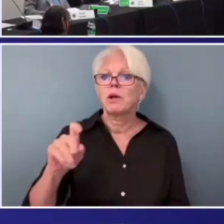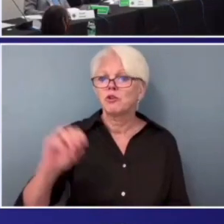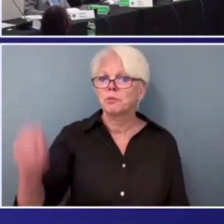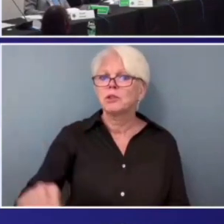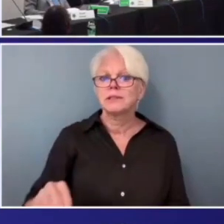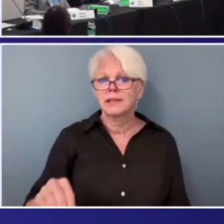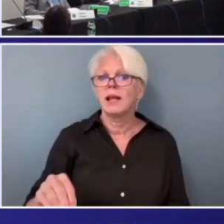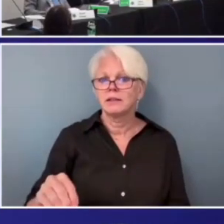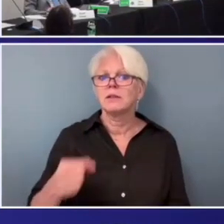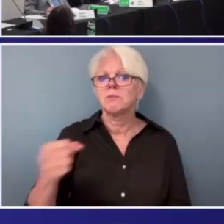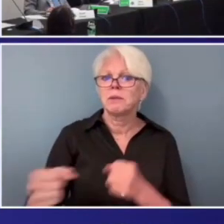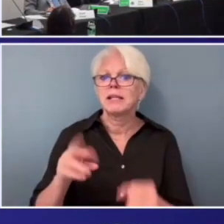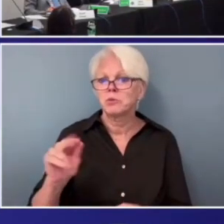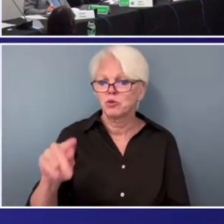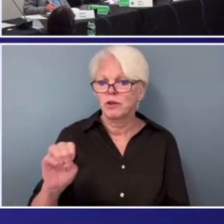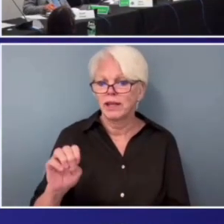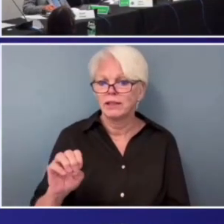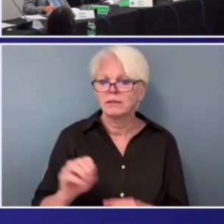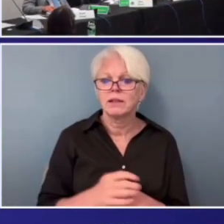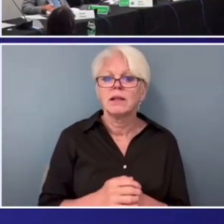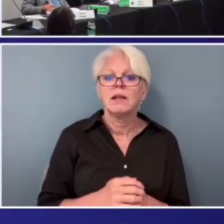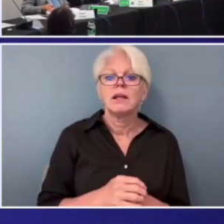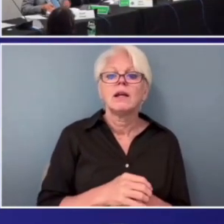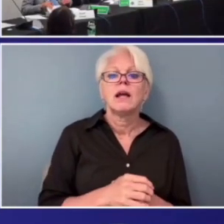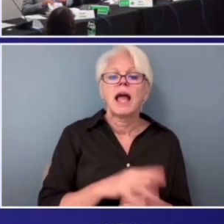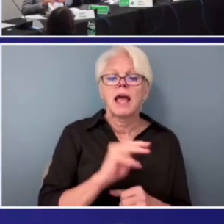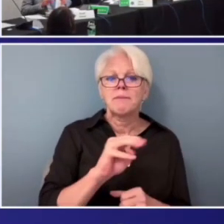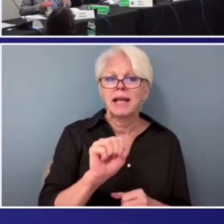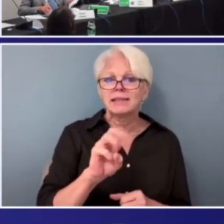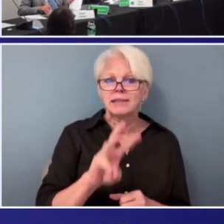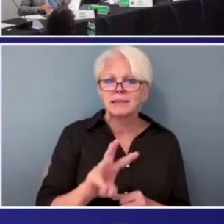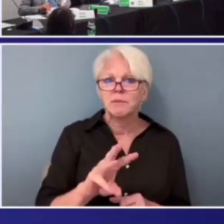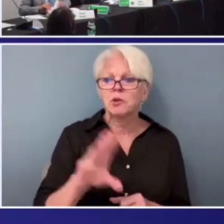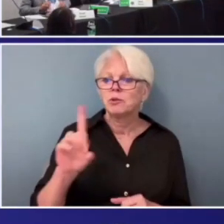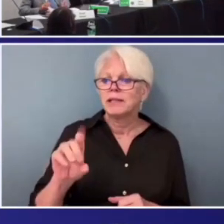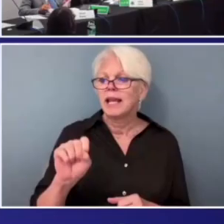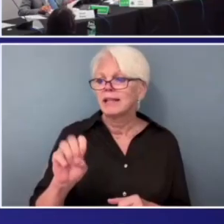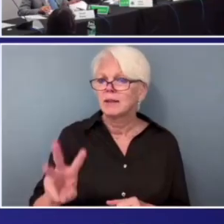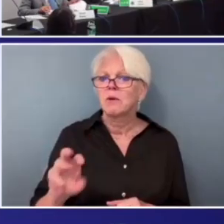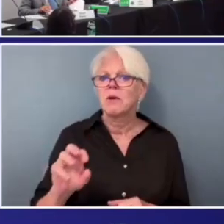MSW, DSW, both requiring -- all these require licensure.